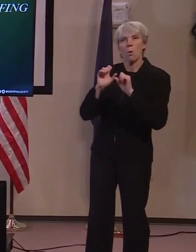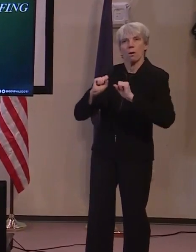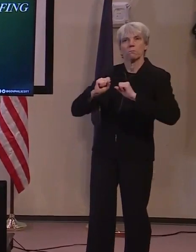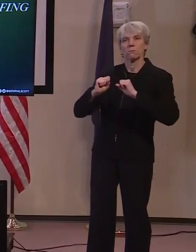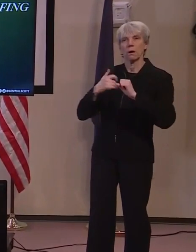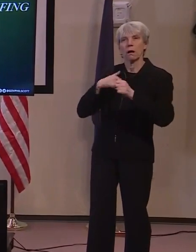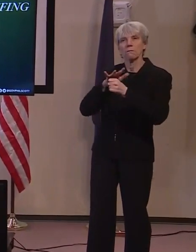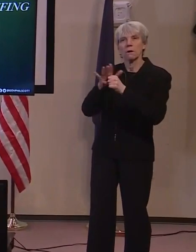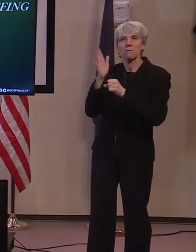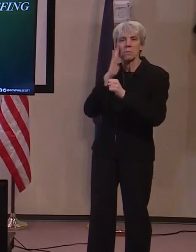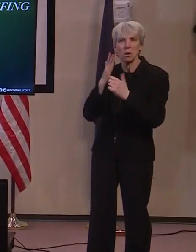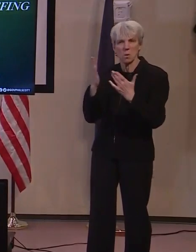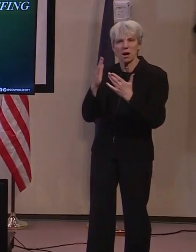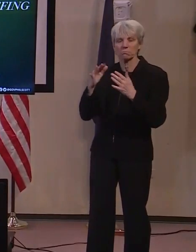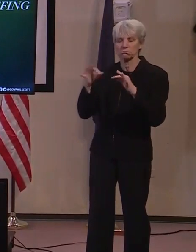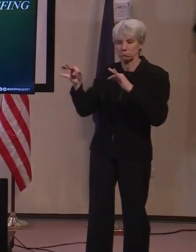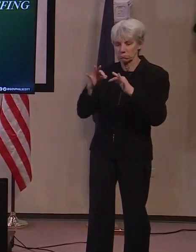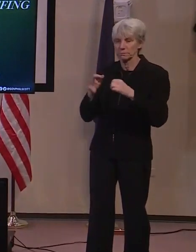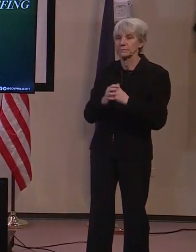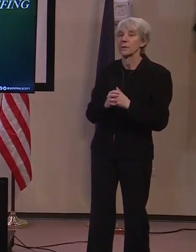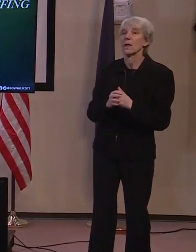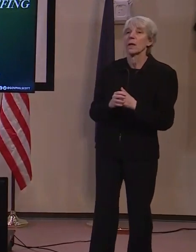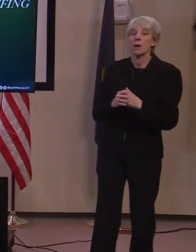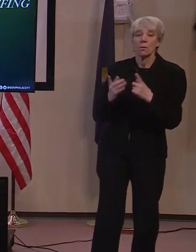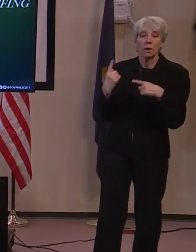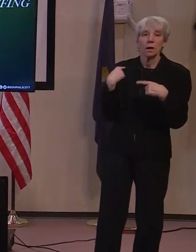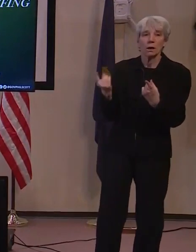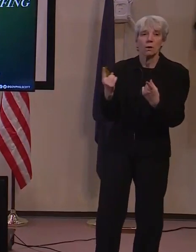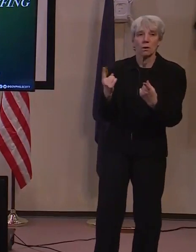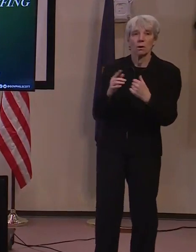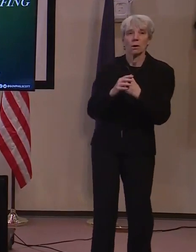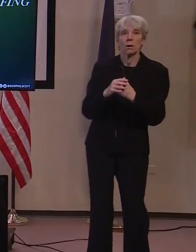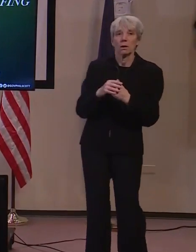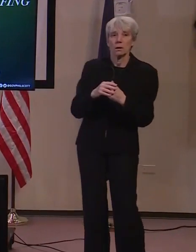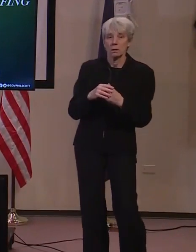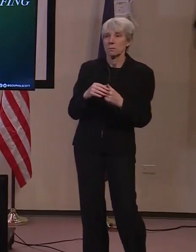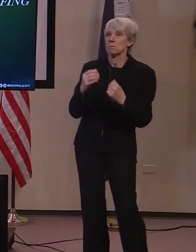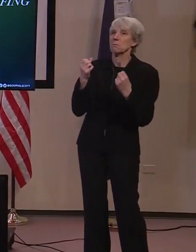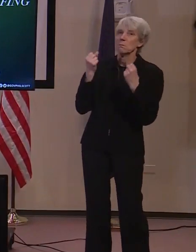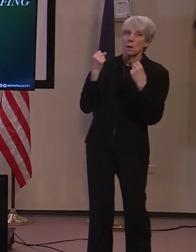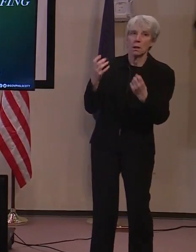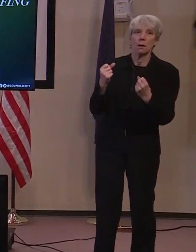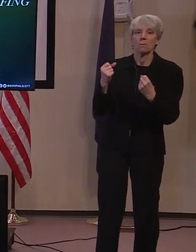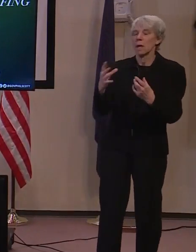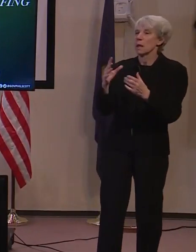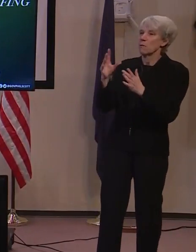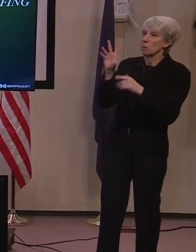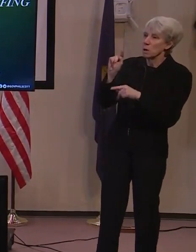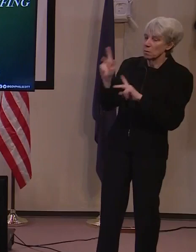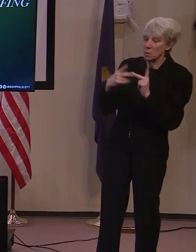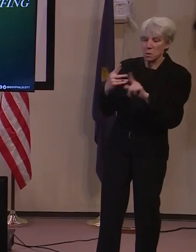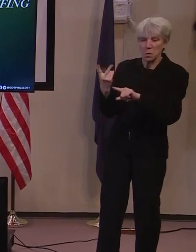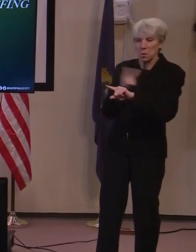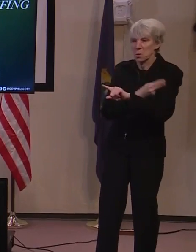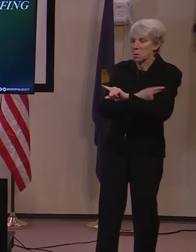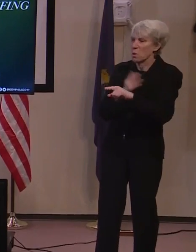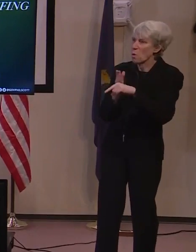197,883 vermonters have received a booster shot. That's over 46% of the